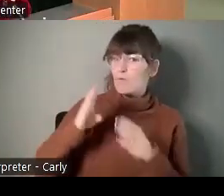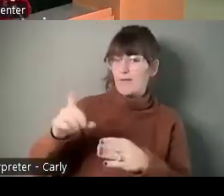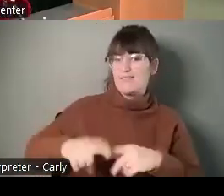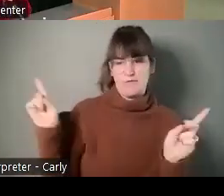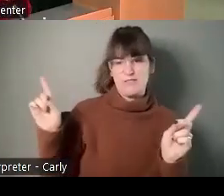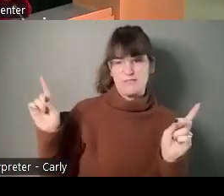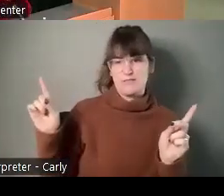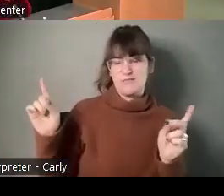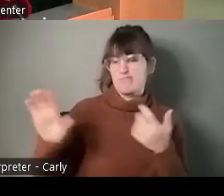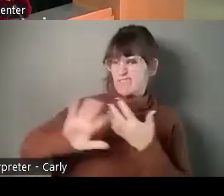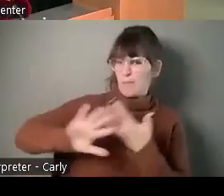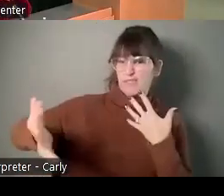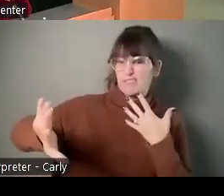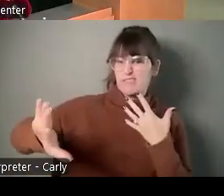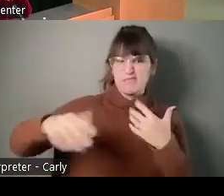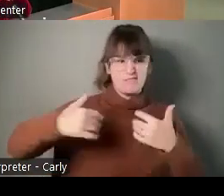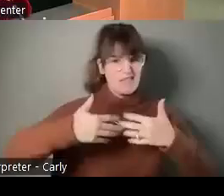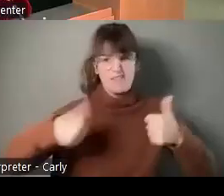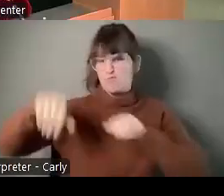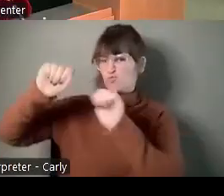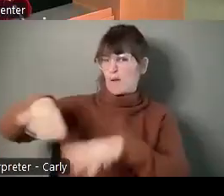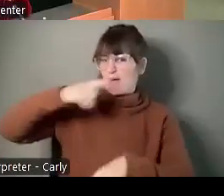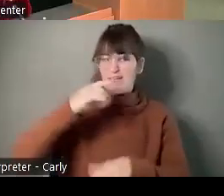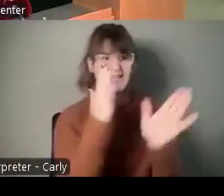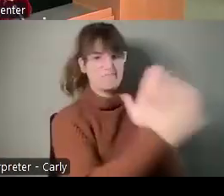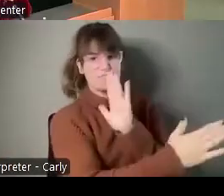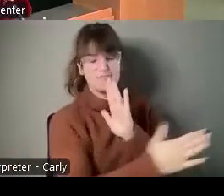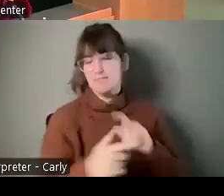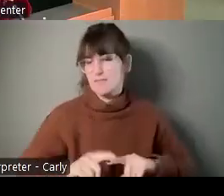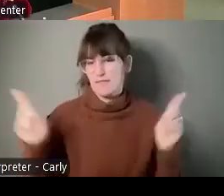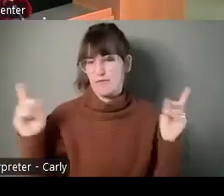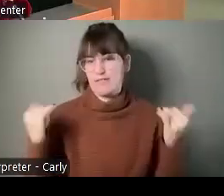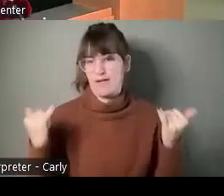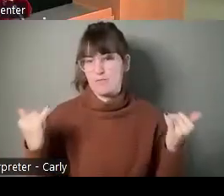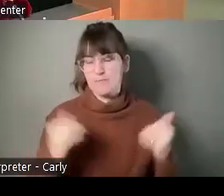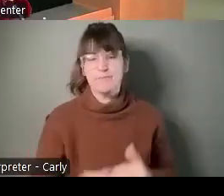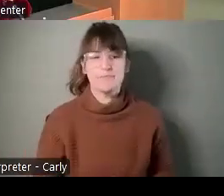you know a family would leave a kid somewhere. Um and then the another key piece is this